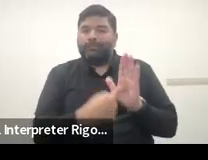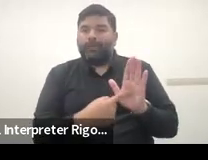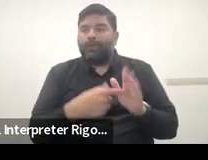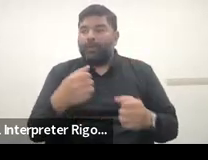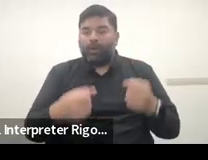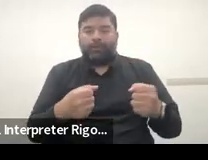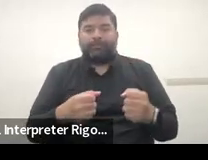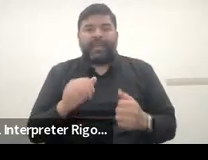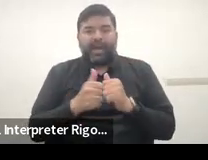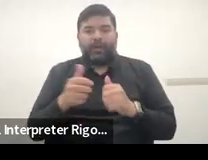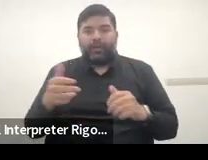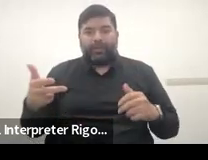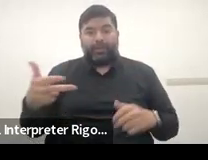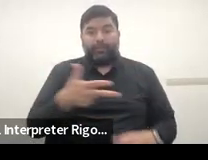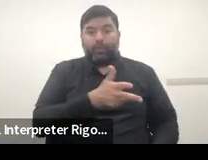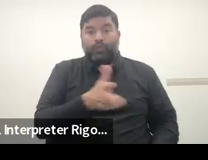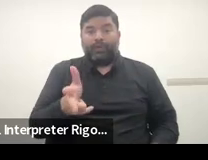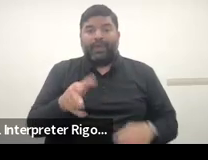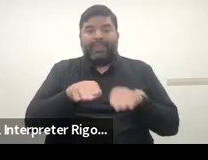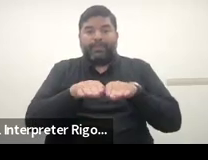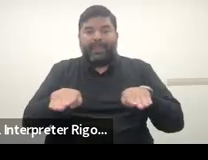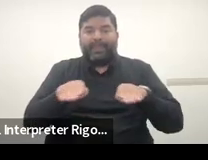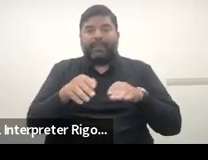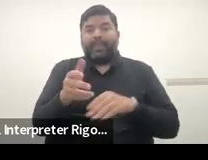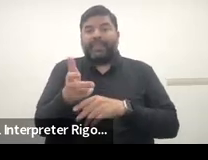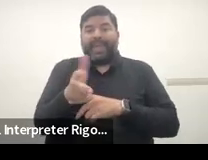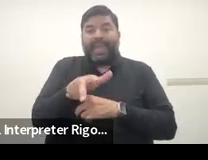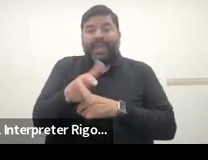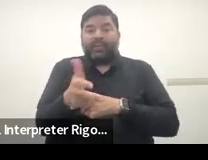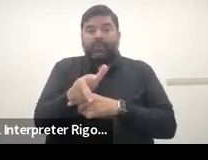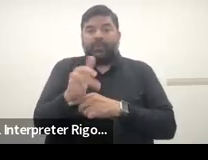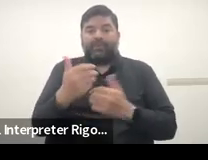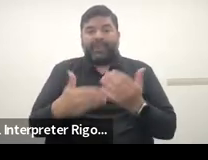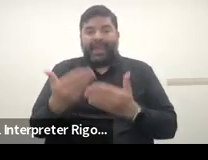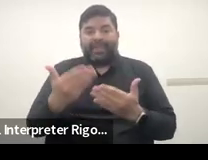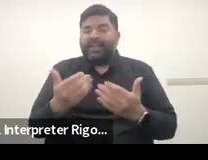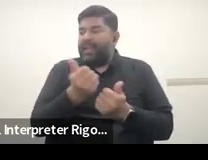movement, or you know the angle of the hands— all of that changes the meaning of